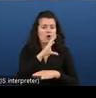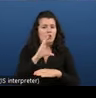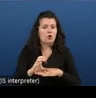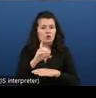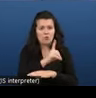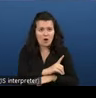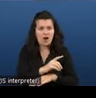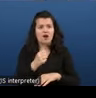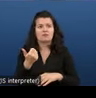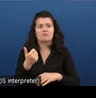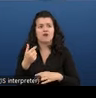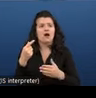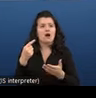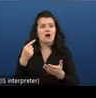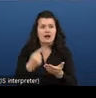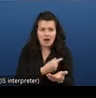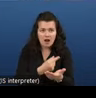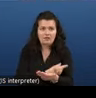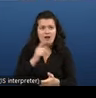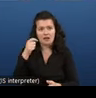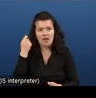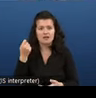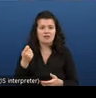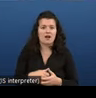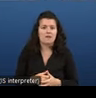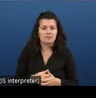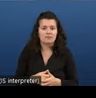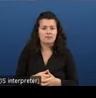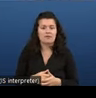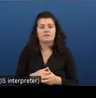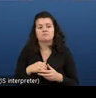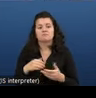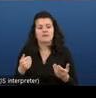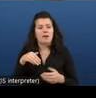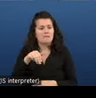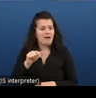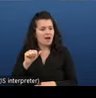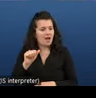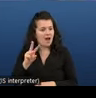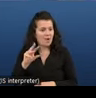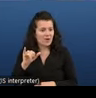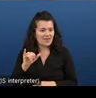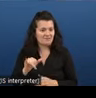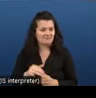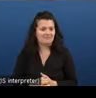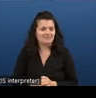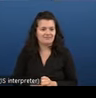Ghana, and yet Malawi, Mozambique, Nigeria, Senegal Tanzania, Uganda, Zambia, Zimbabwe,